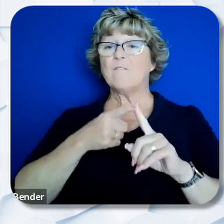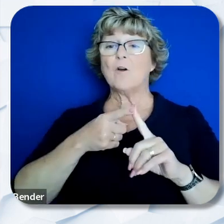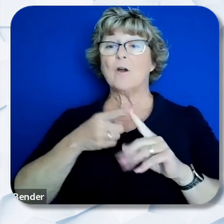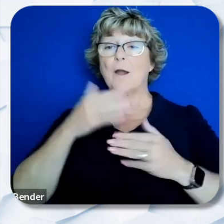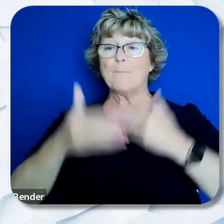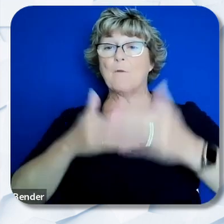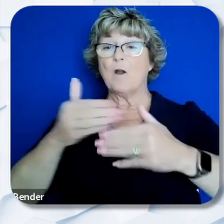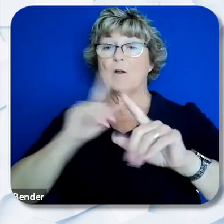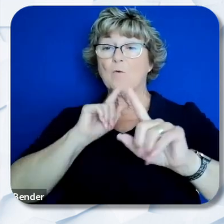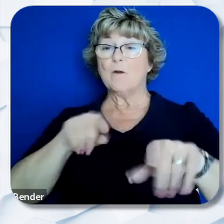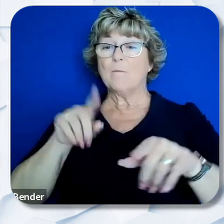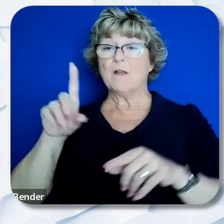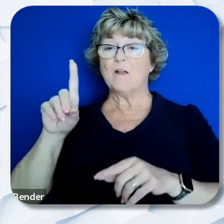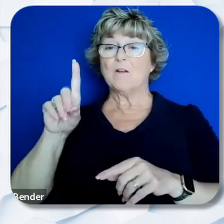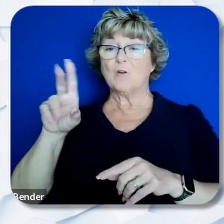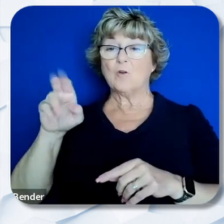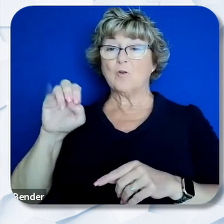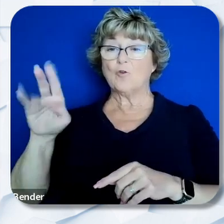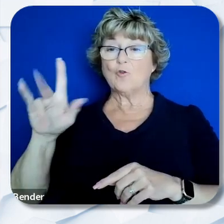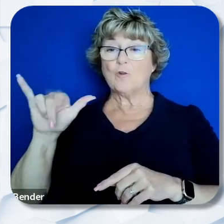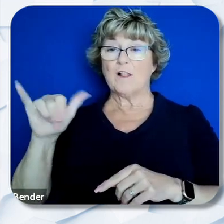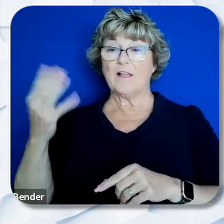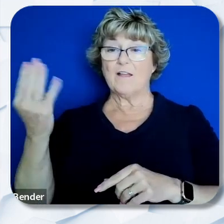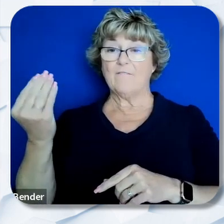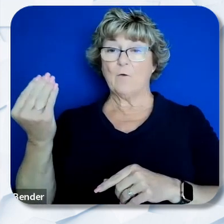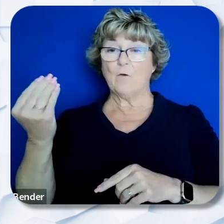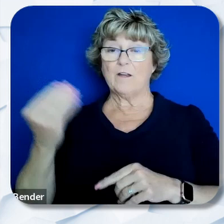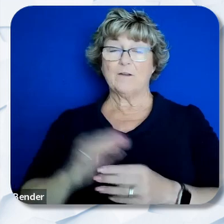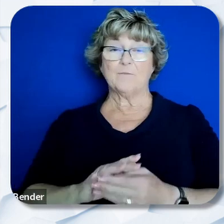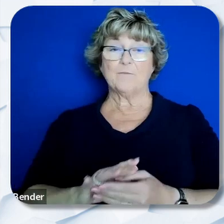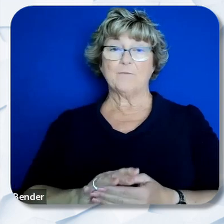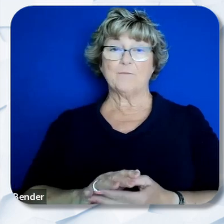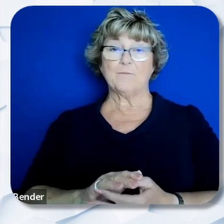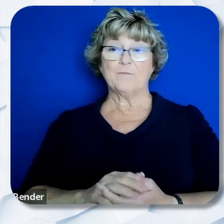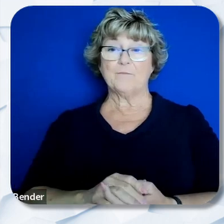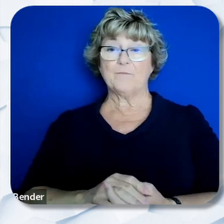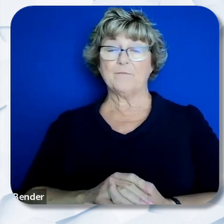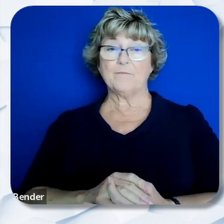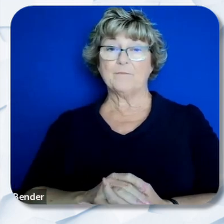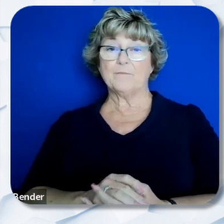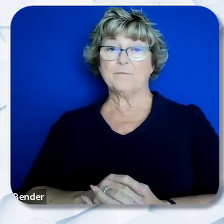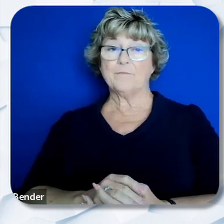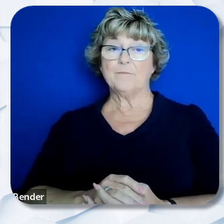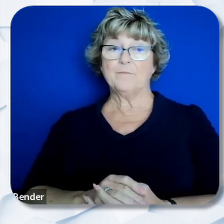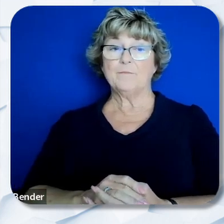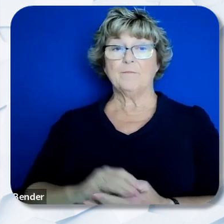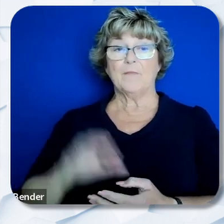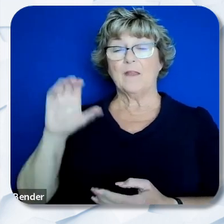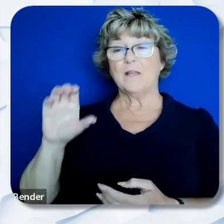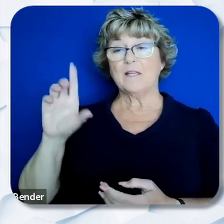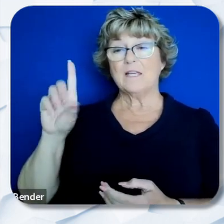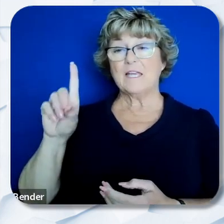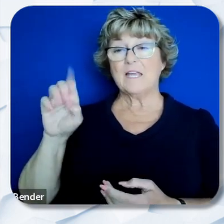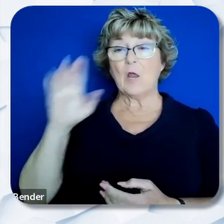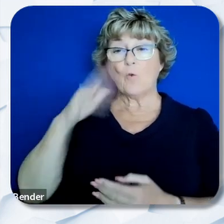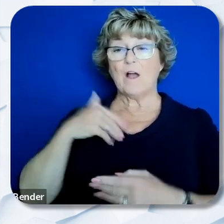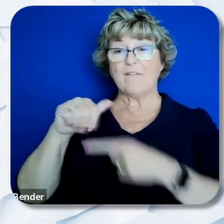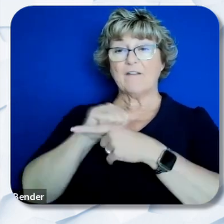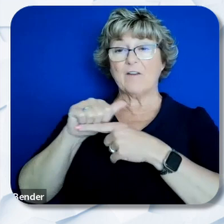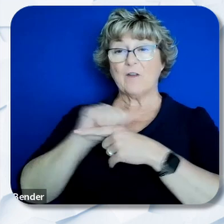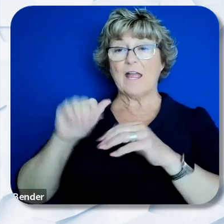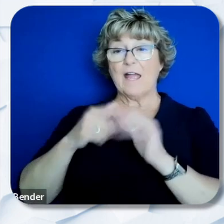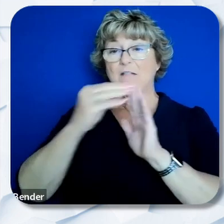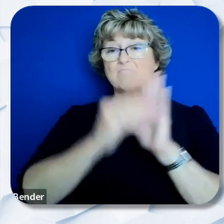is due July 14th. The CDE will be hosting a training on how to complete and submit not